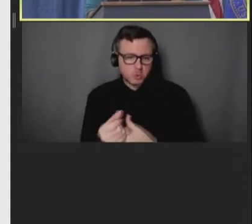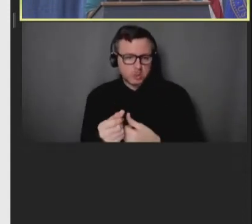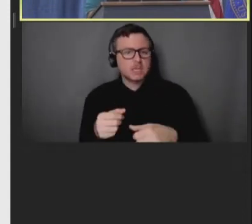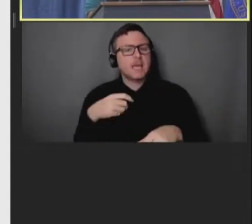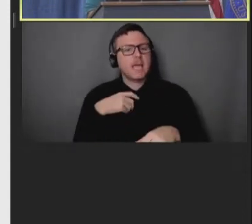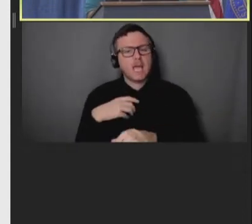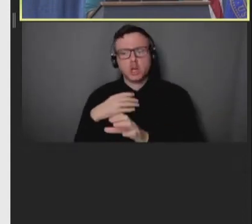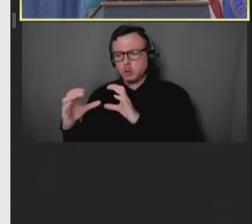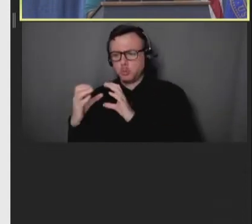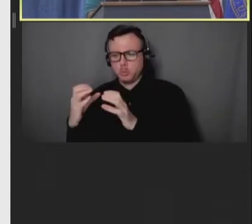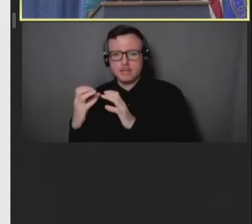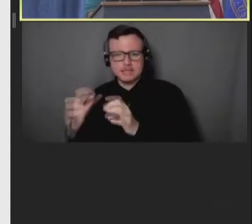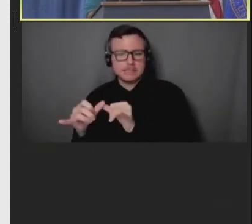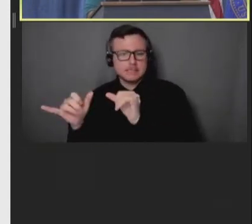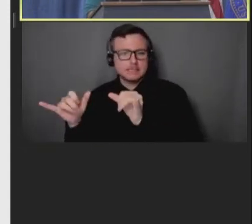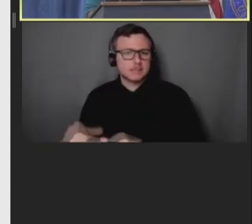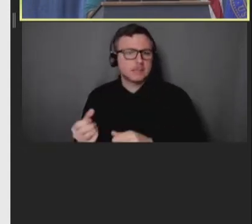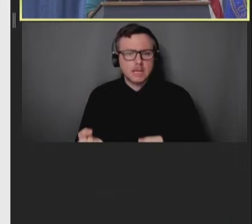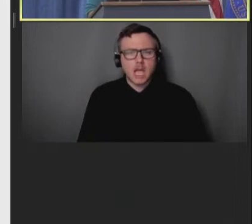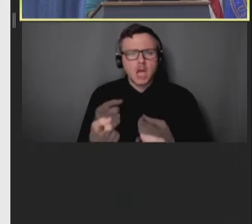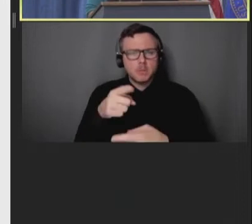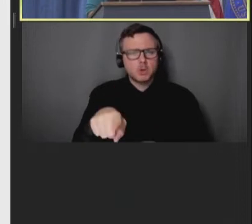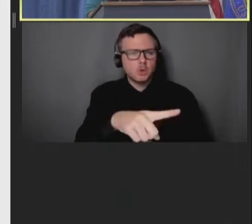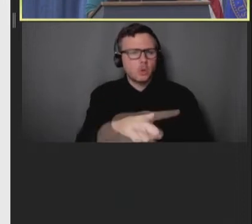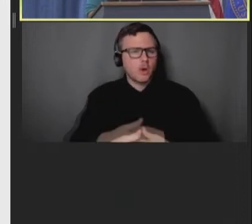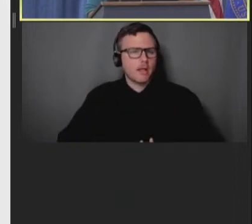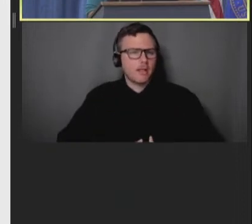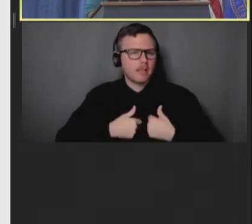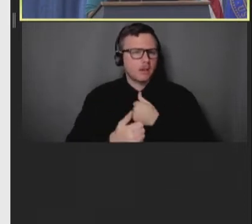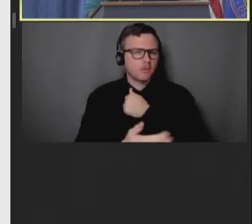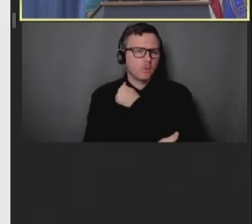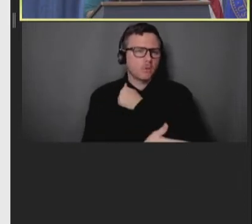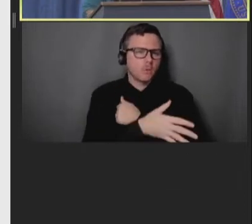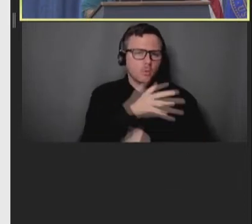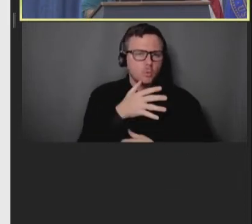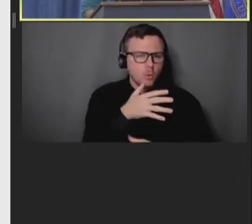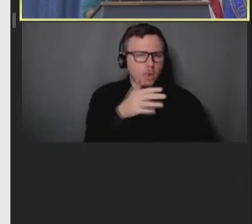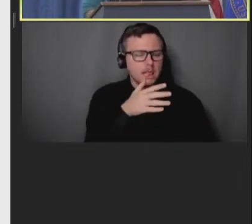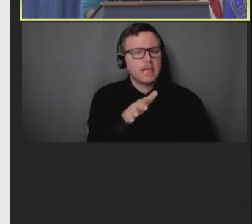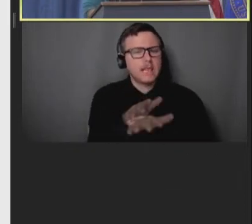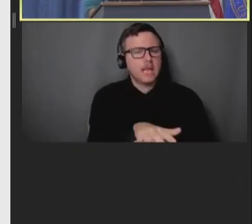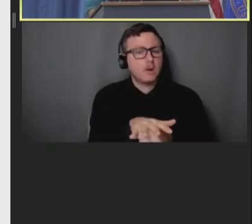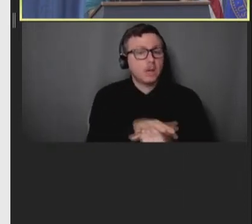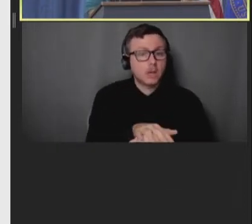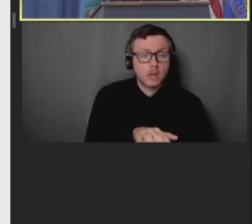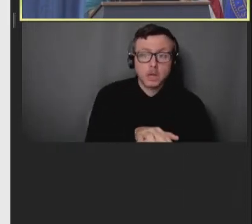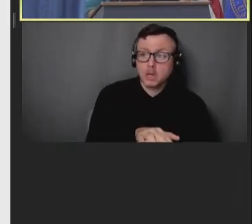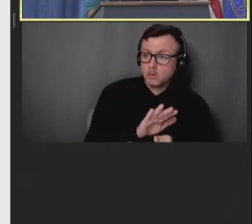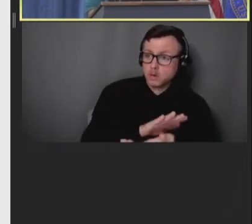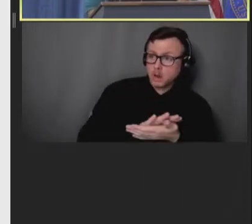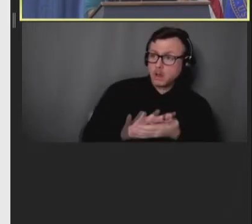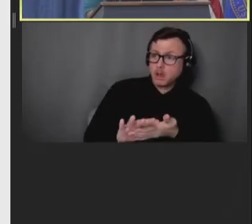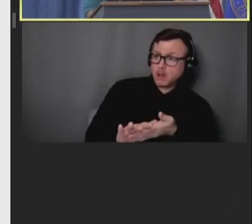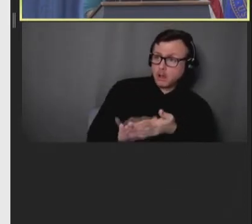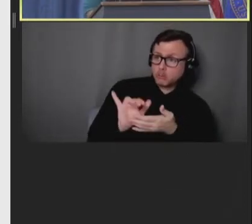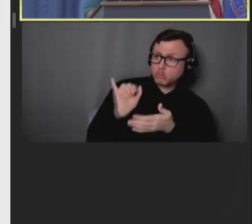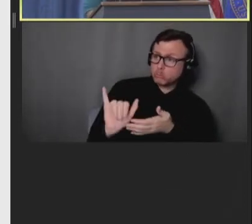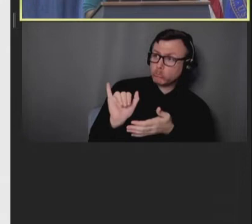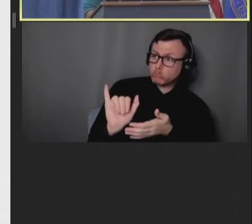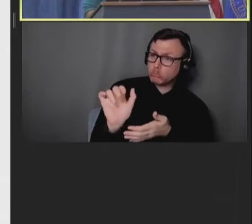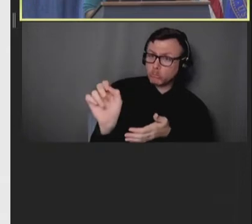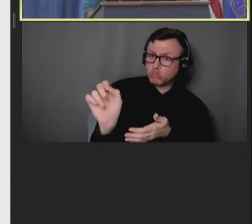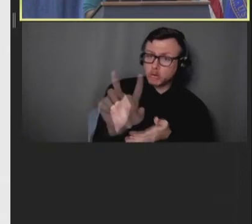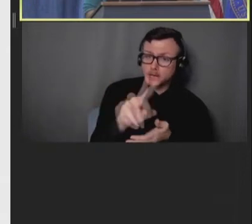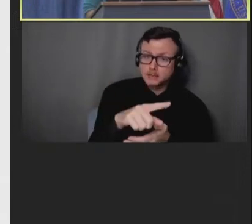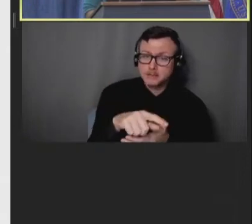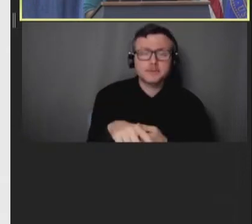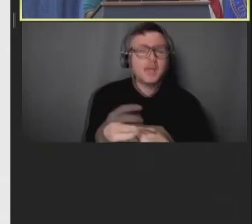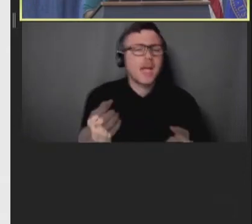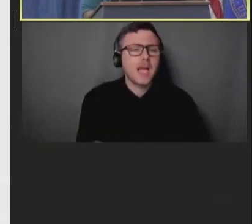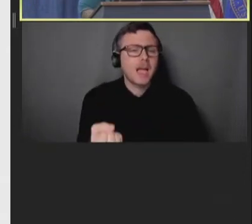By show of hands, how many of you live in rural areas? Oh, nice. Okay. How many of you -- so you